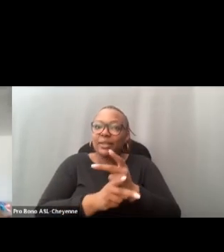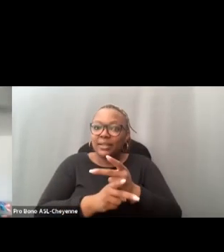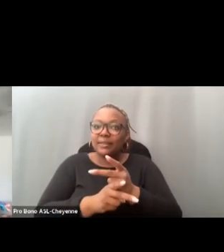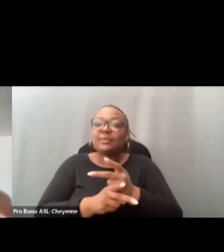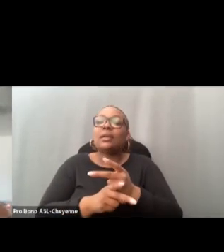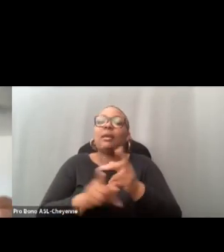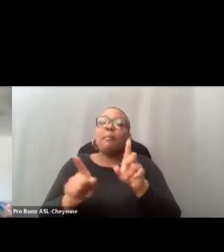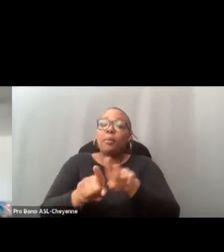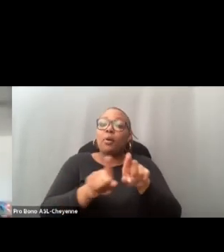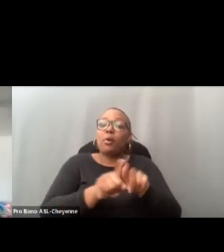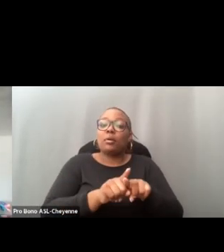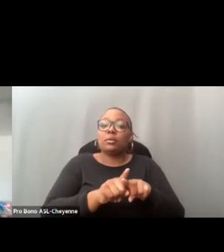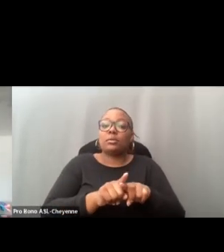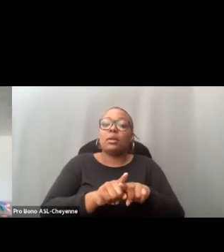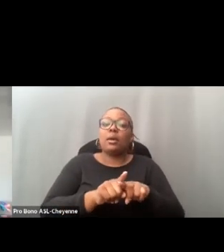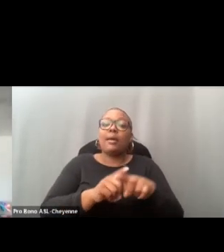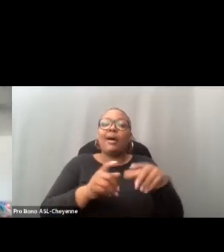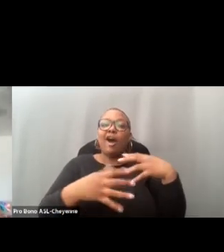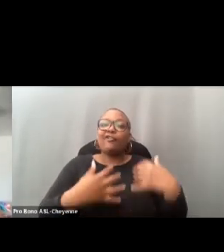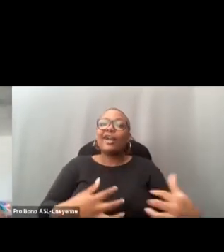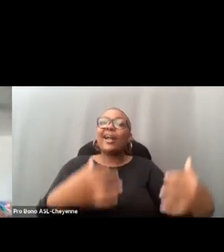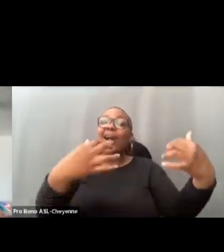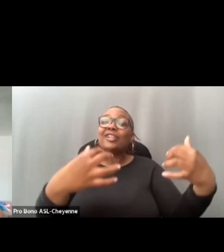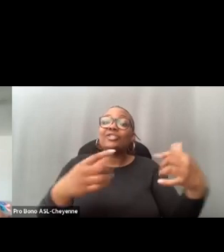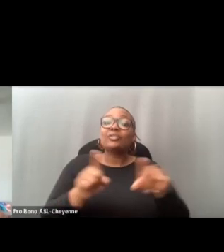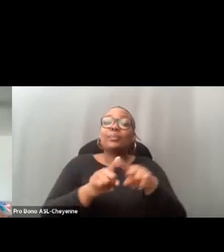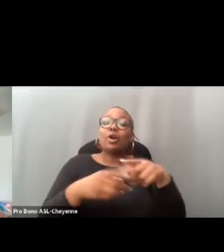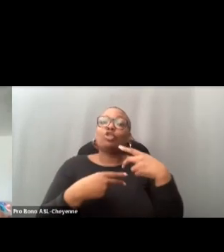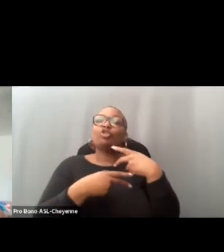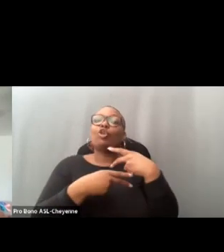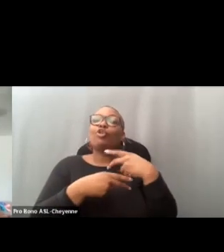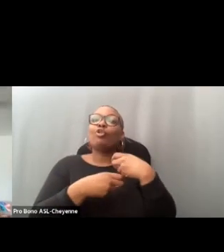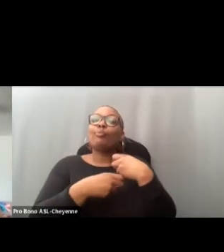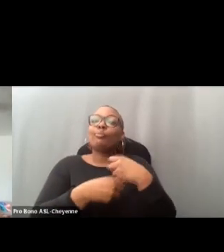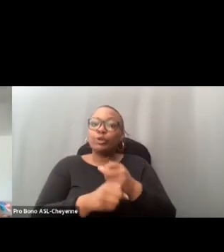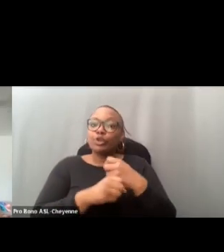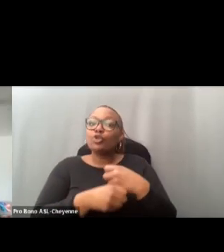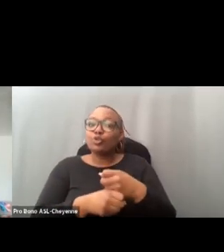and of concerts and also producing new songs,